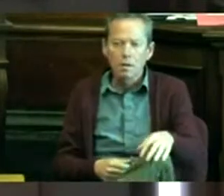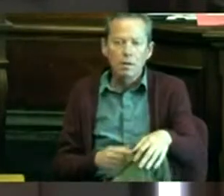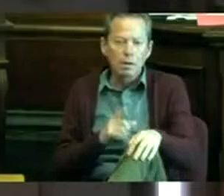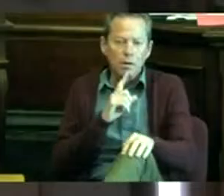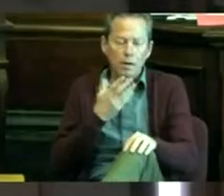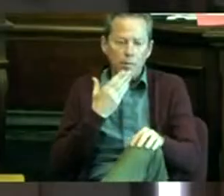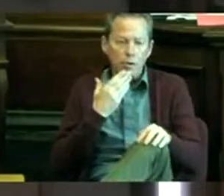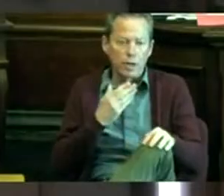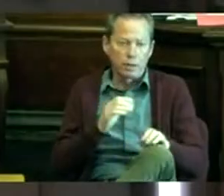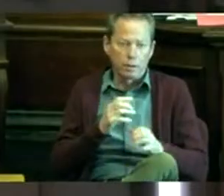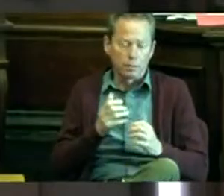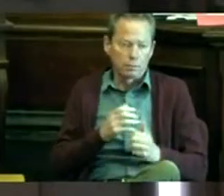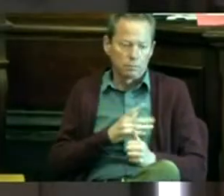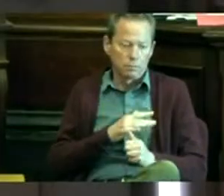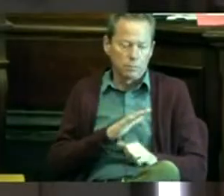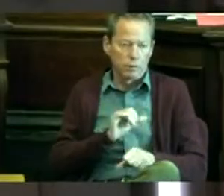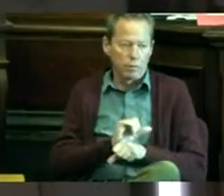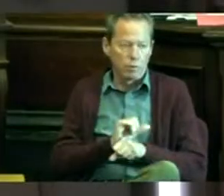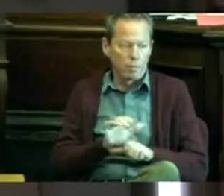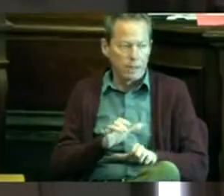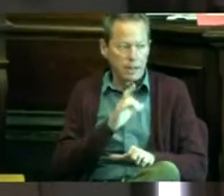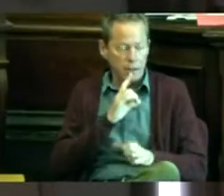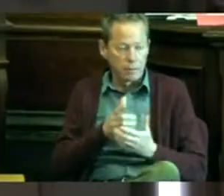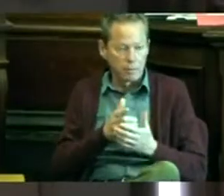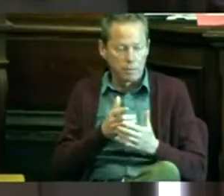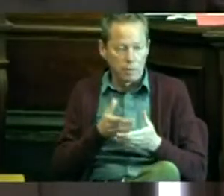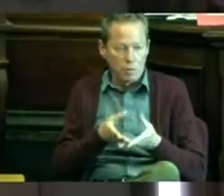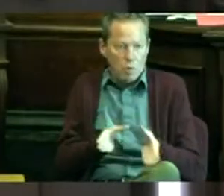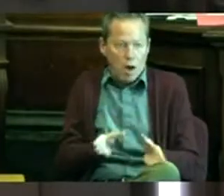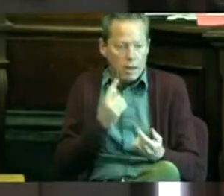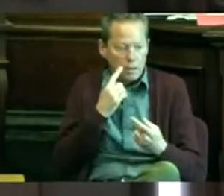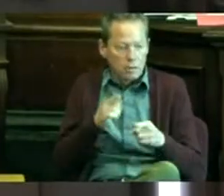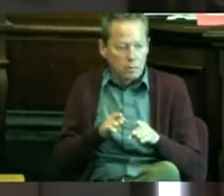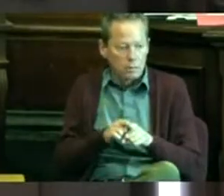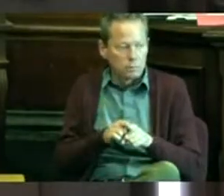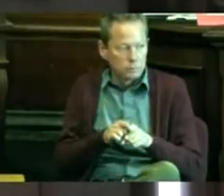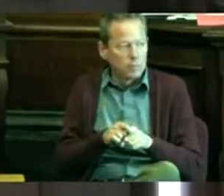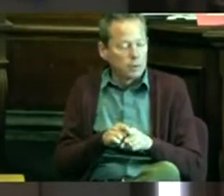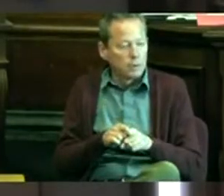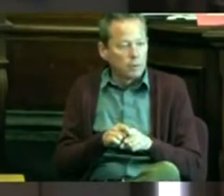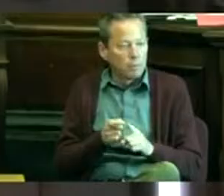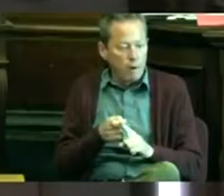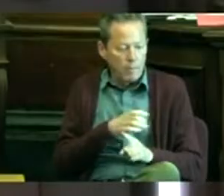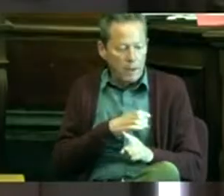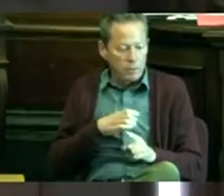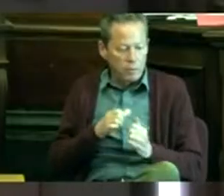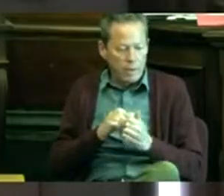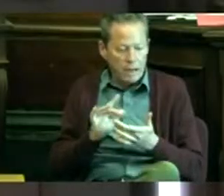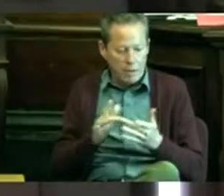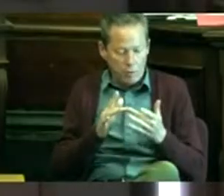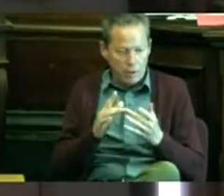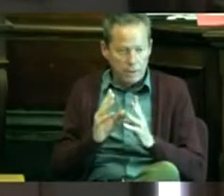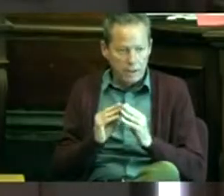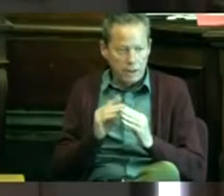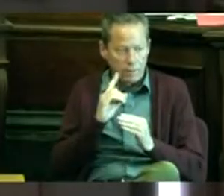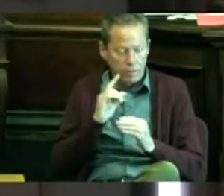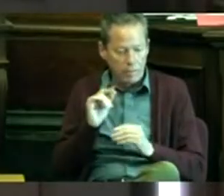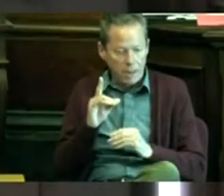a really good work session about this, maybe a month or two months ago. Appreciate the great work being done here. And I